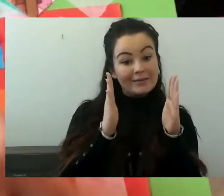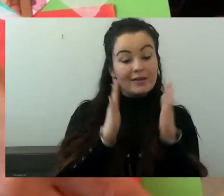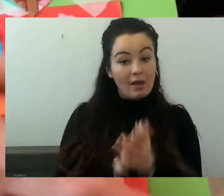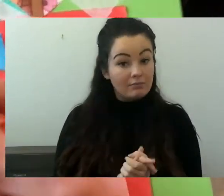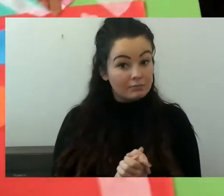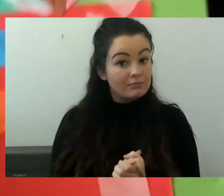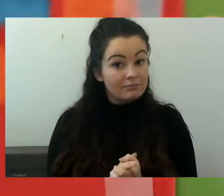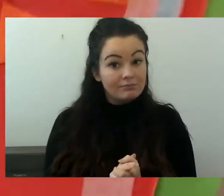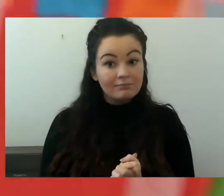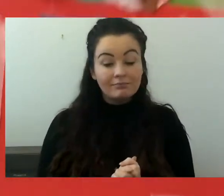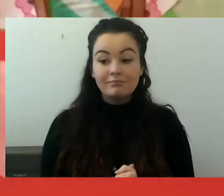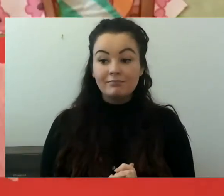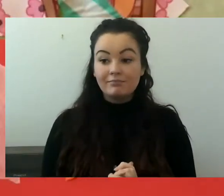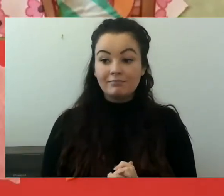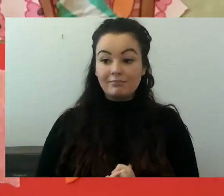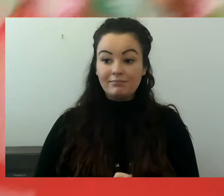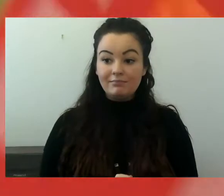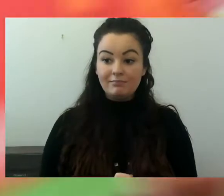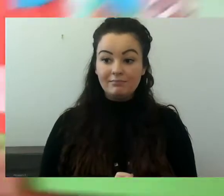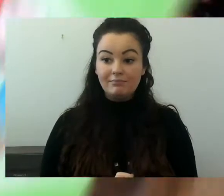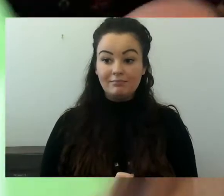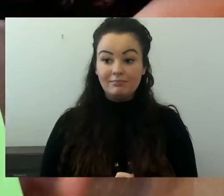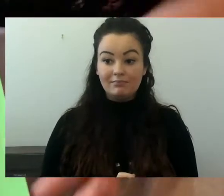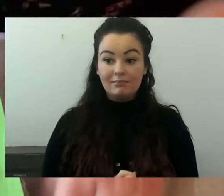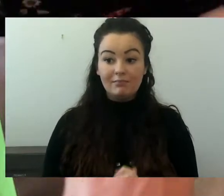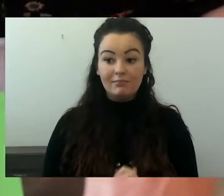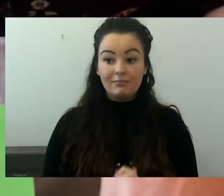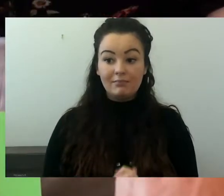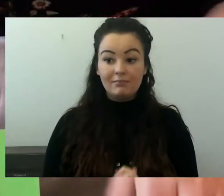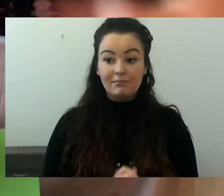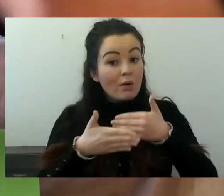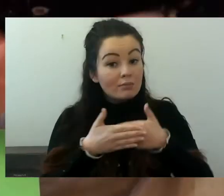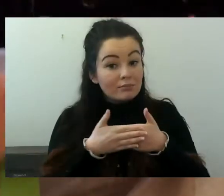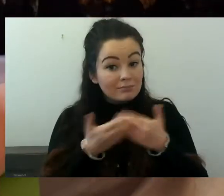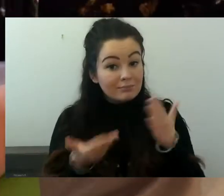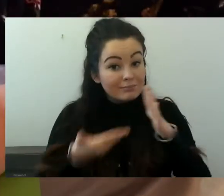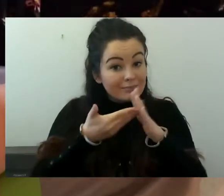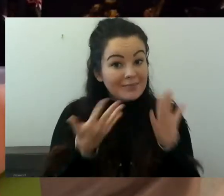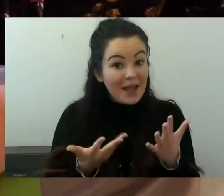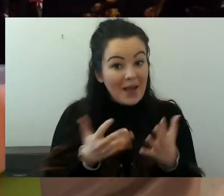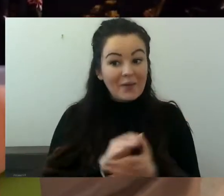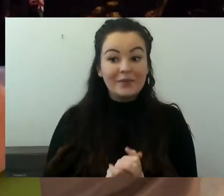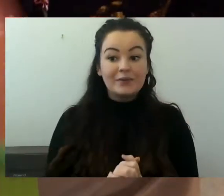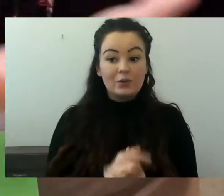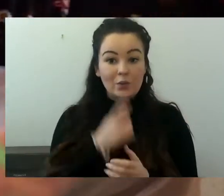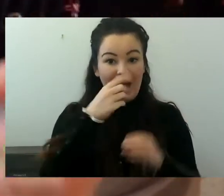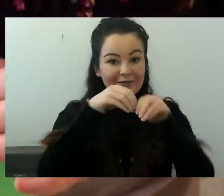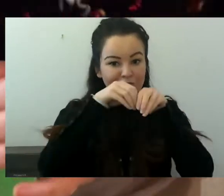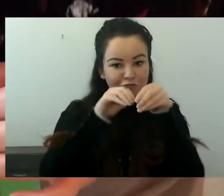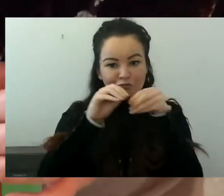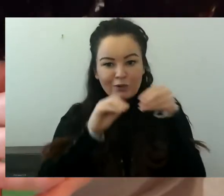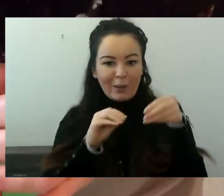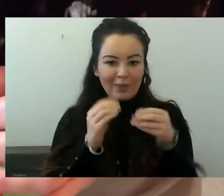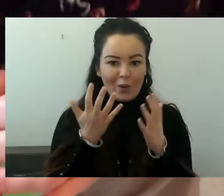three together to make them bigger. There we go. And for a door, again, you can rip with your hands